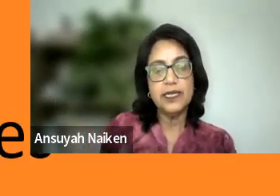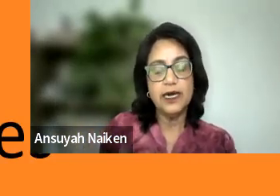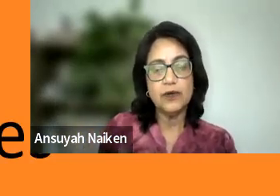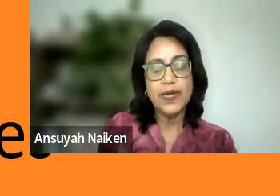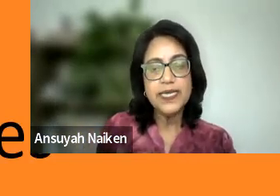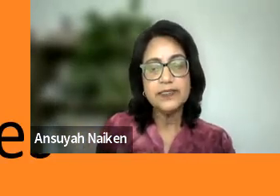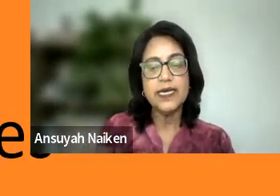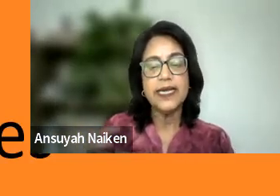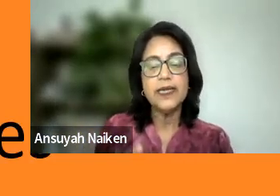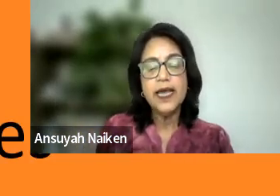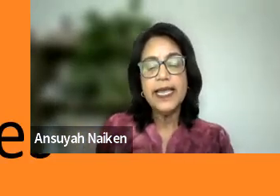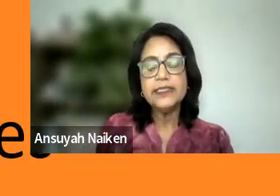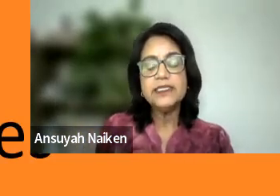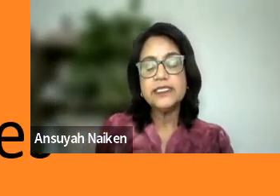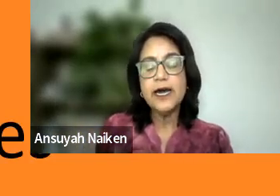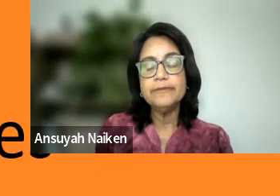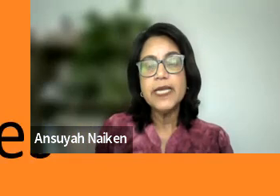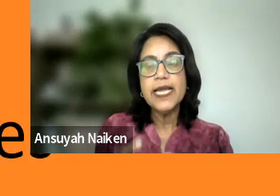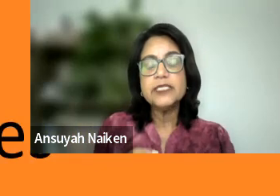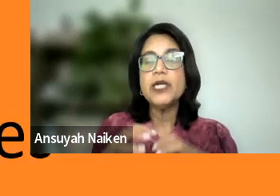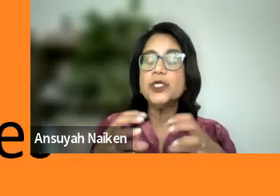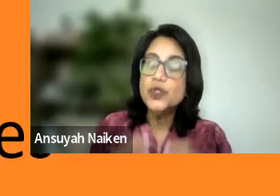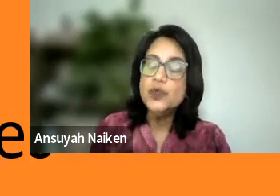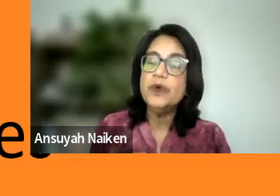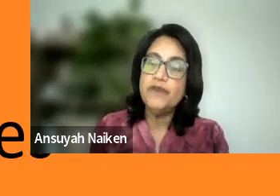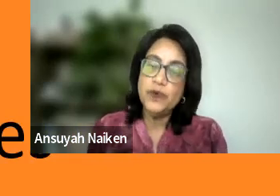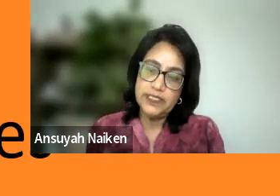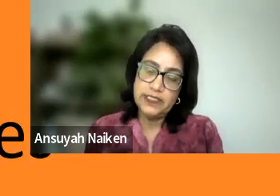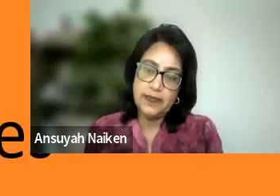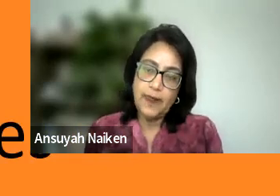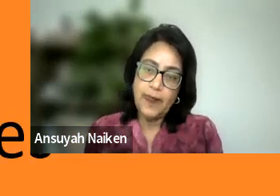And so therefore, when it comes to an individual with a disability in these cultures that are on the right-hand side, and you can see a lot of the Asian cultures are there, we have China, we have Thailand, we have India, a lot of these, we have Japan, a lot of these collectivist